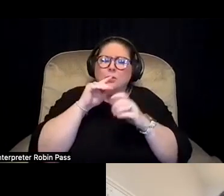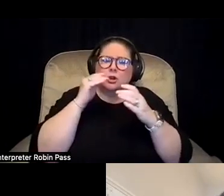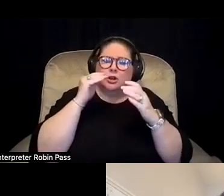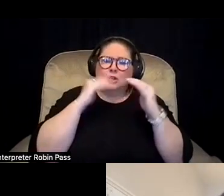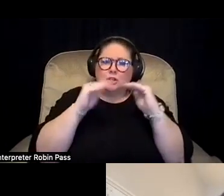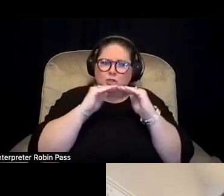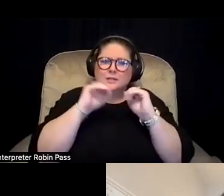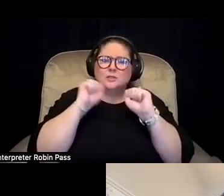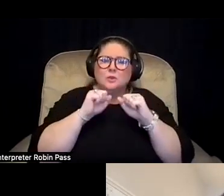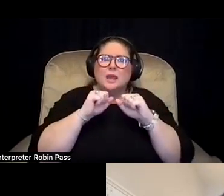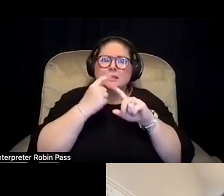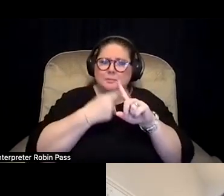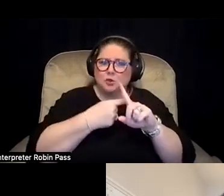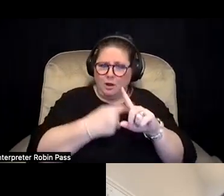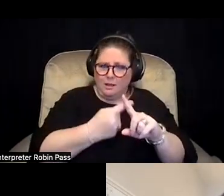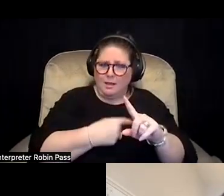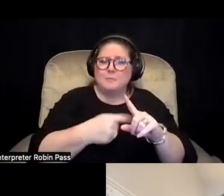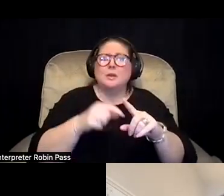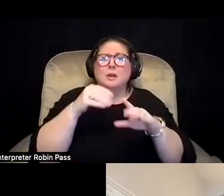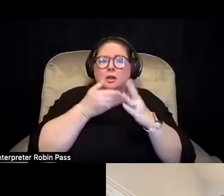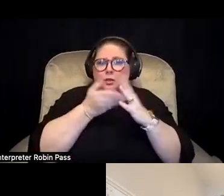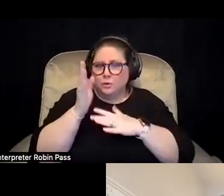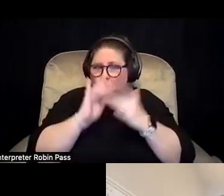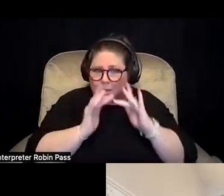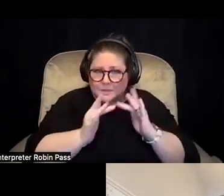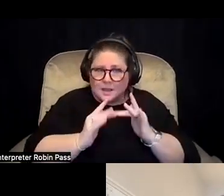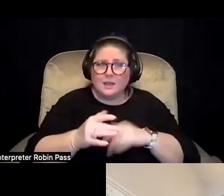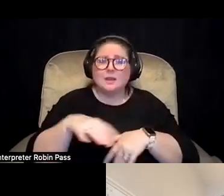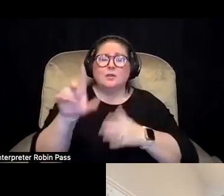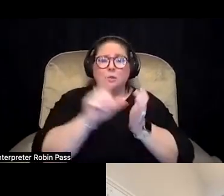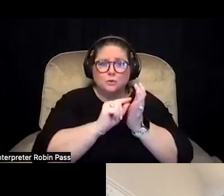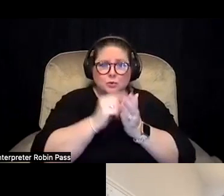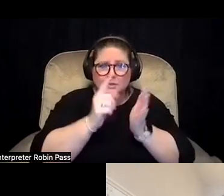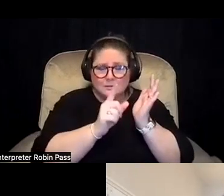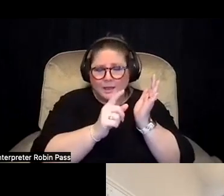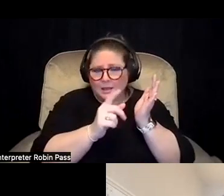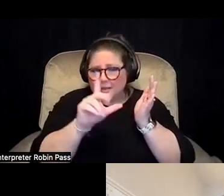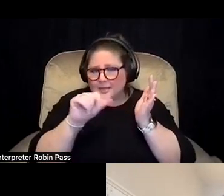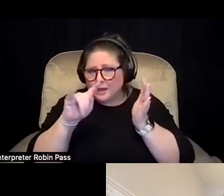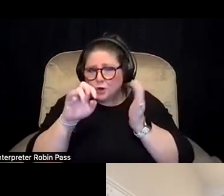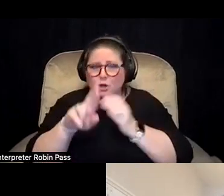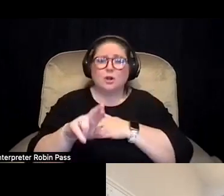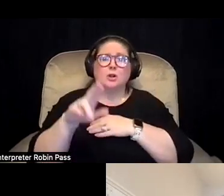our newsletter we are on all the social medias um stay up to date stay in touch share what you're